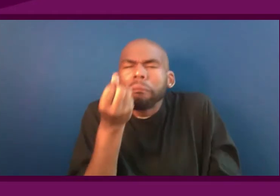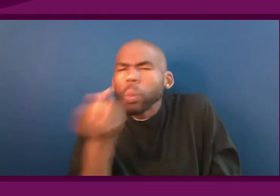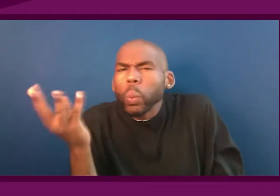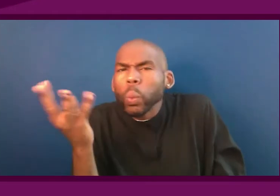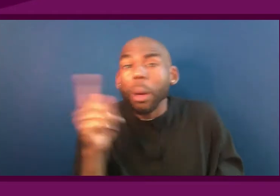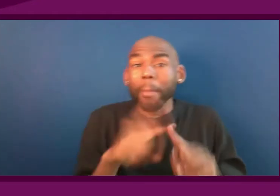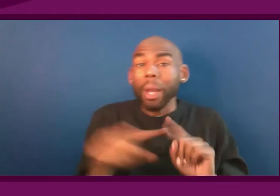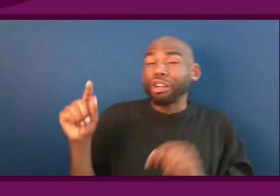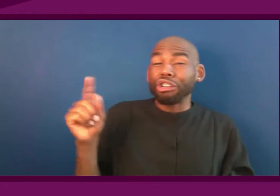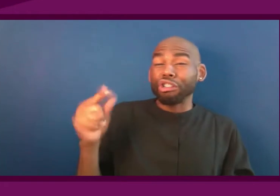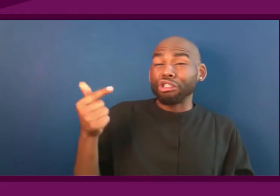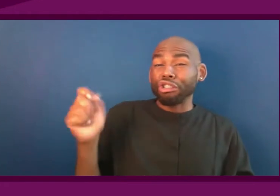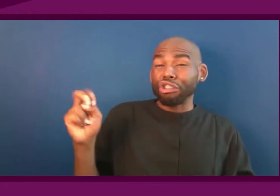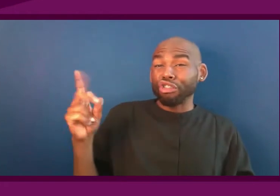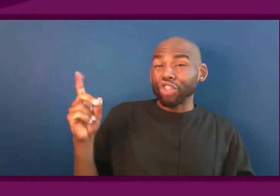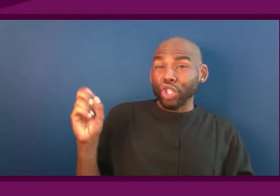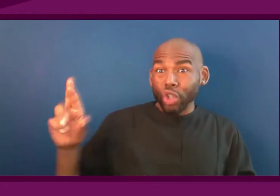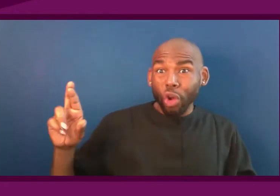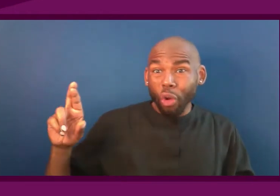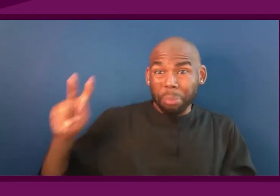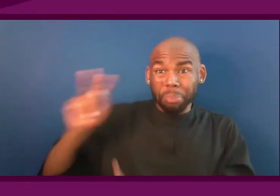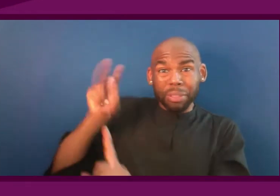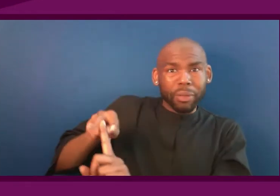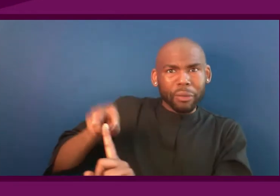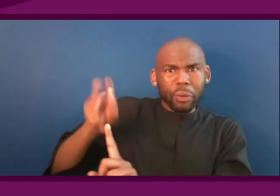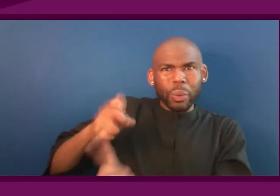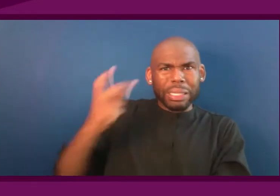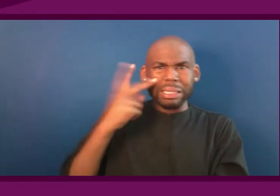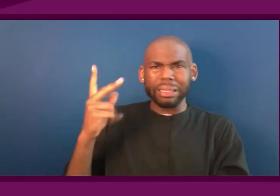extremely robust marketing campaigns where it's literally